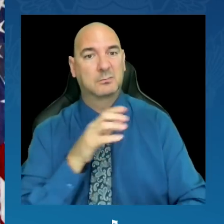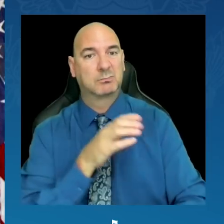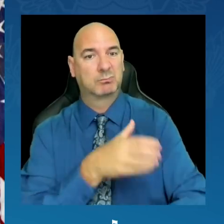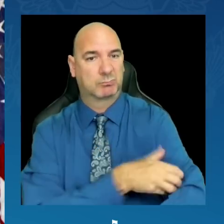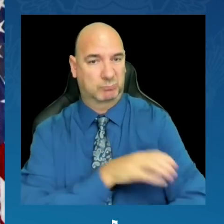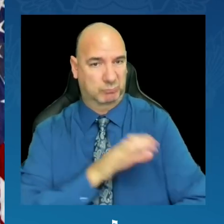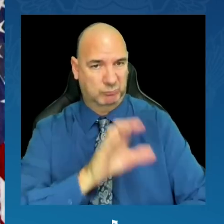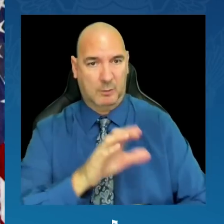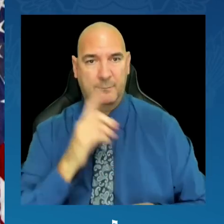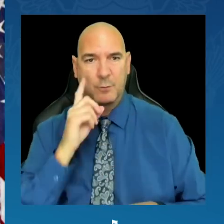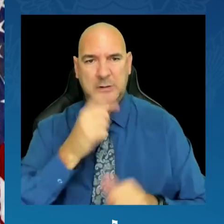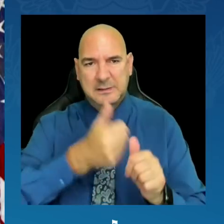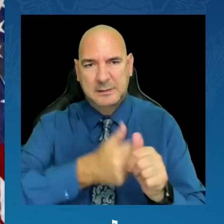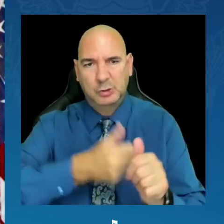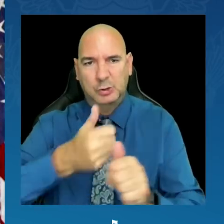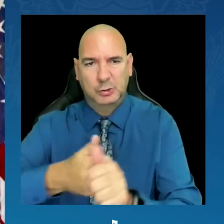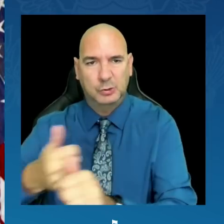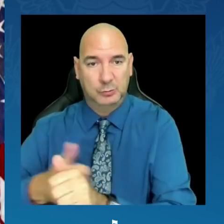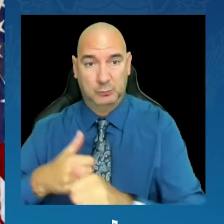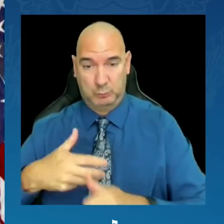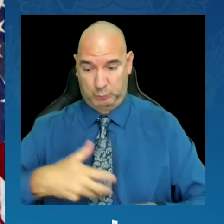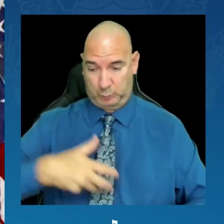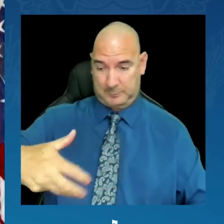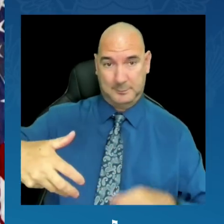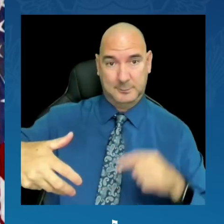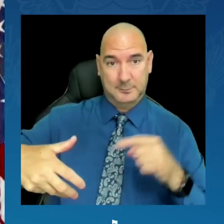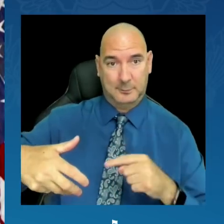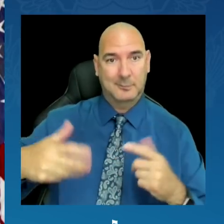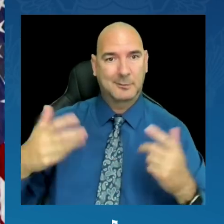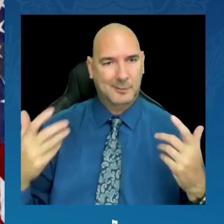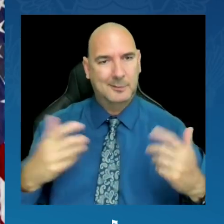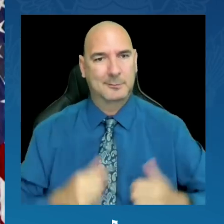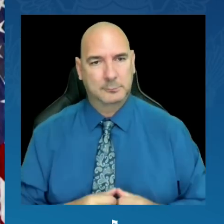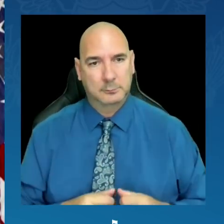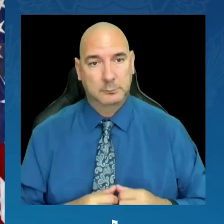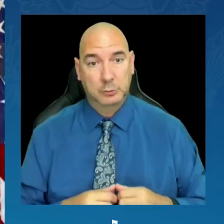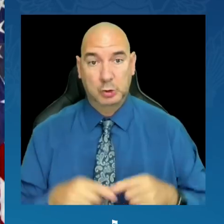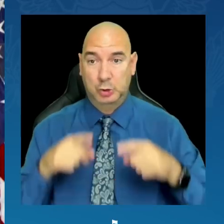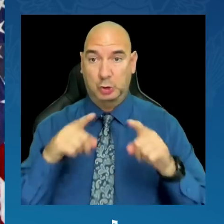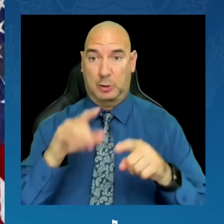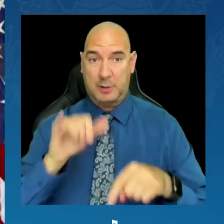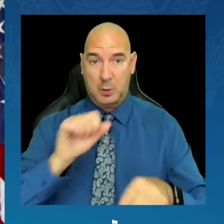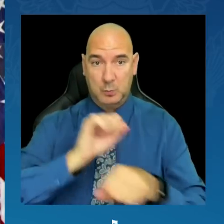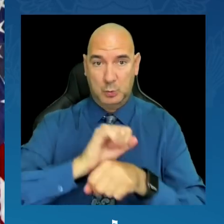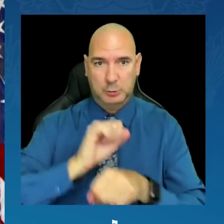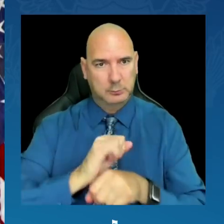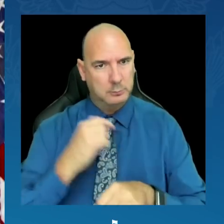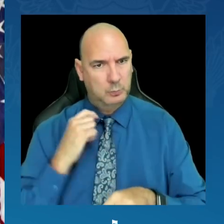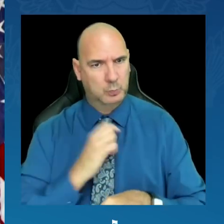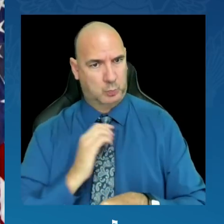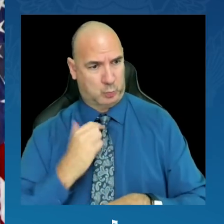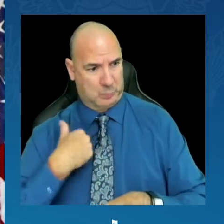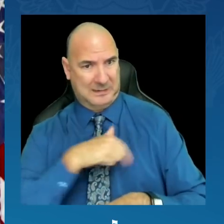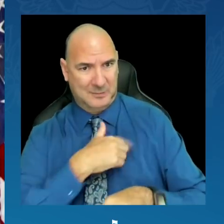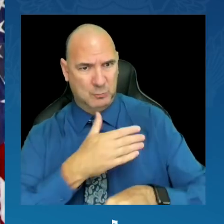And through this work, we've made tremendous progress. Much of the legislation has already passed the House